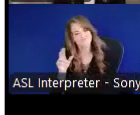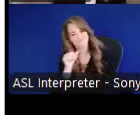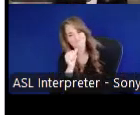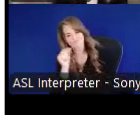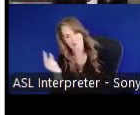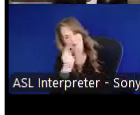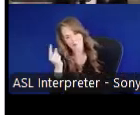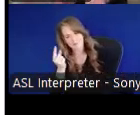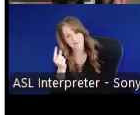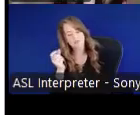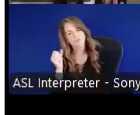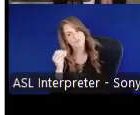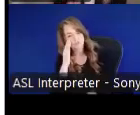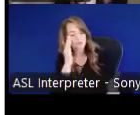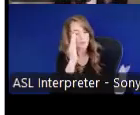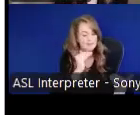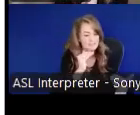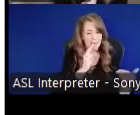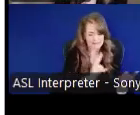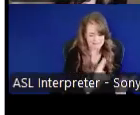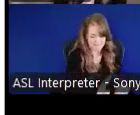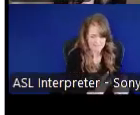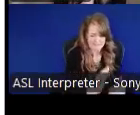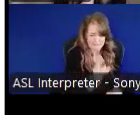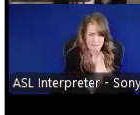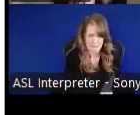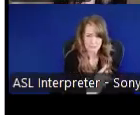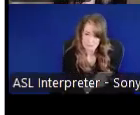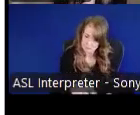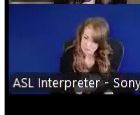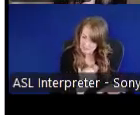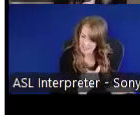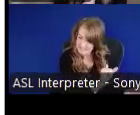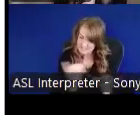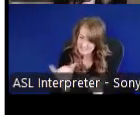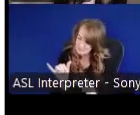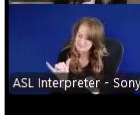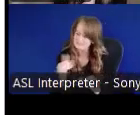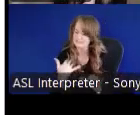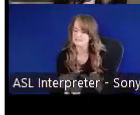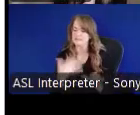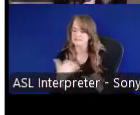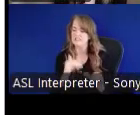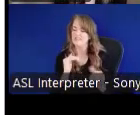that of our youngest is probably setting the bar a little bit too high.